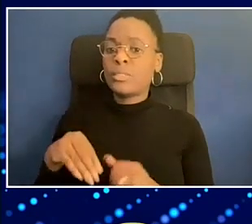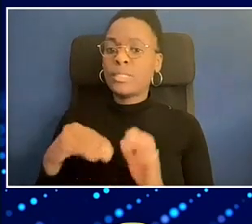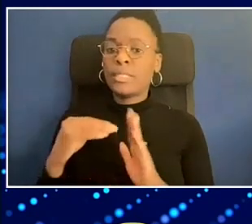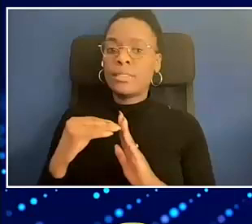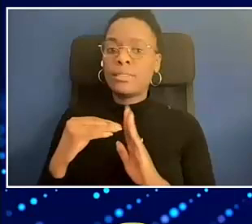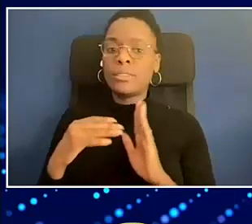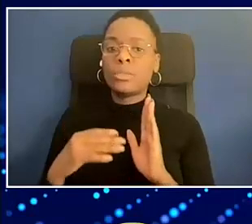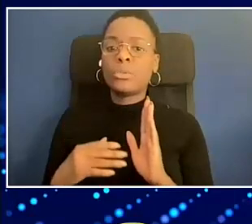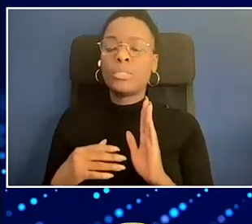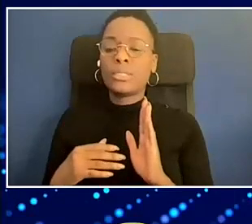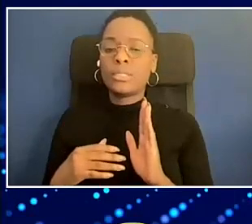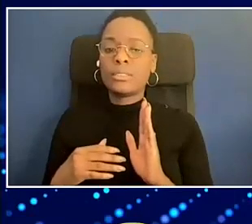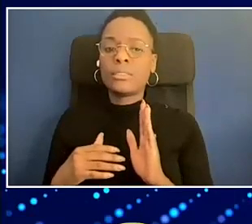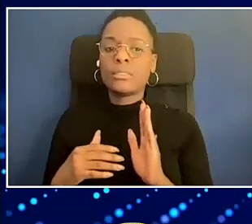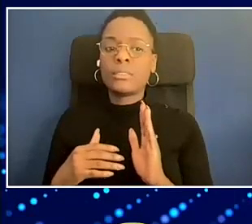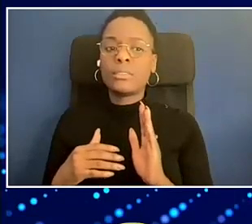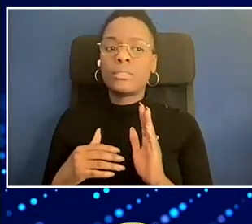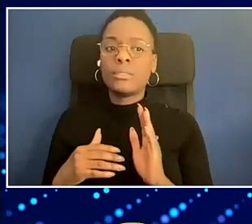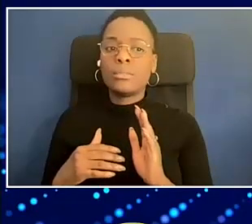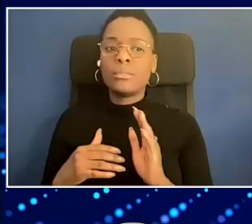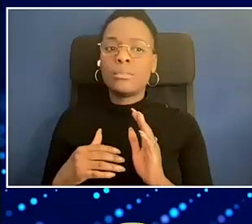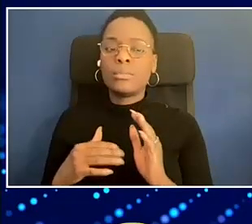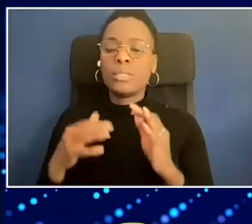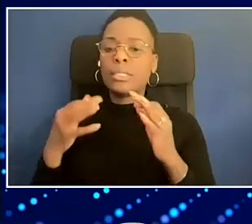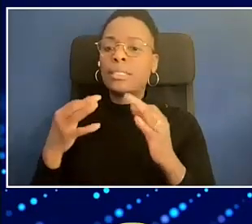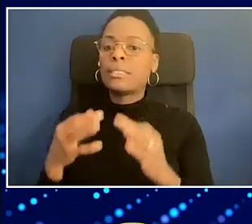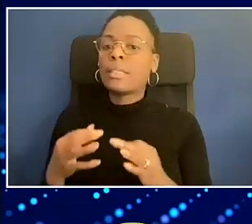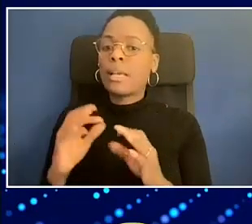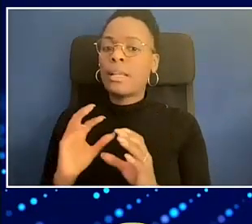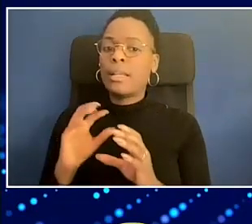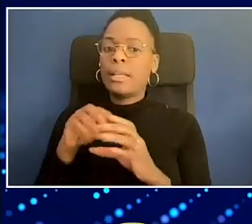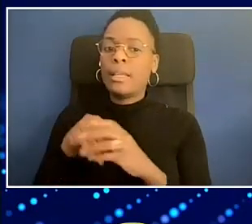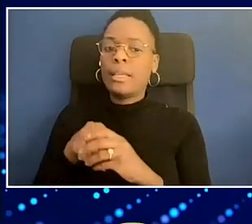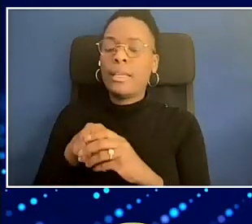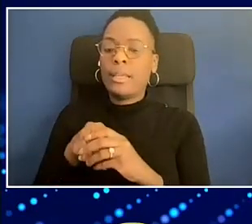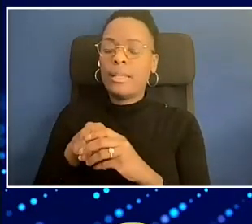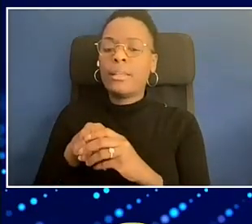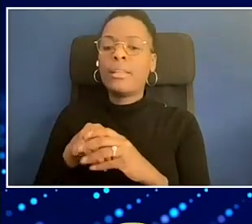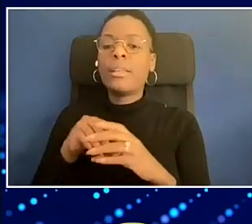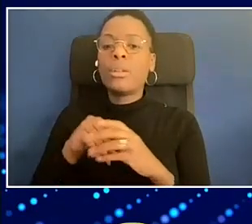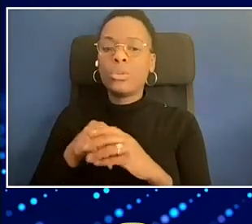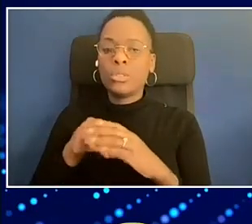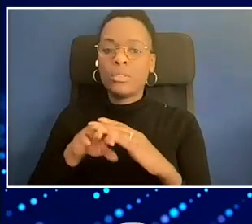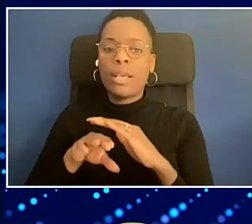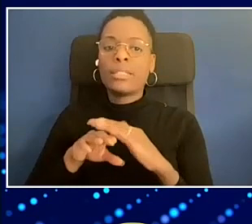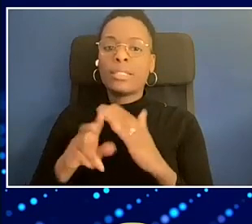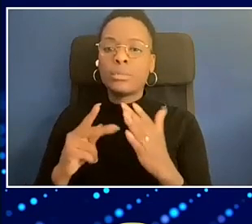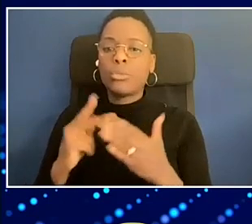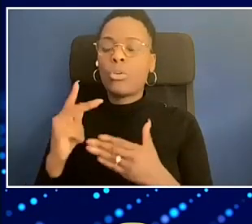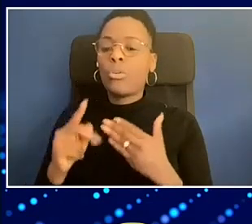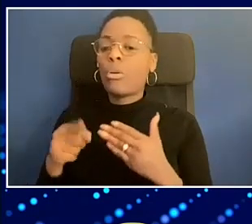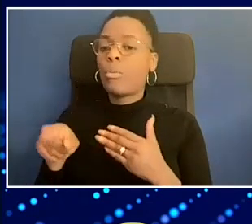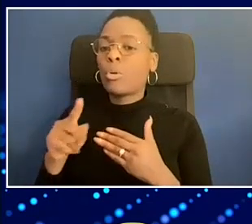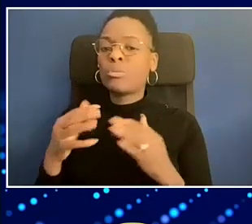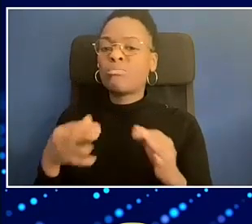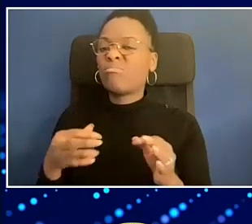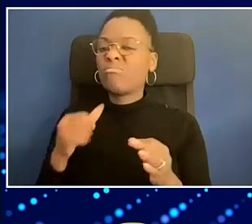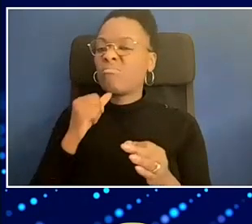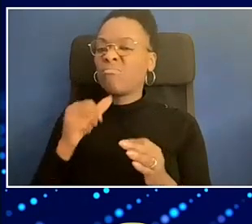fully in the inclusive access program, and those who did opt out ended up very quickly once they realized that they